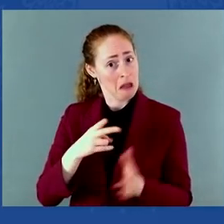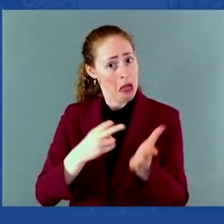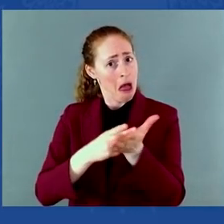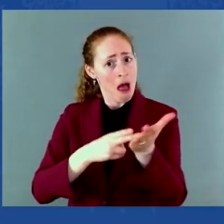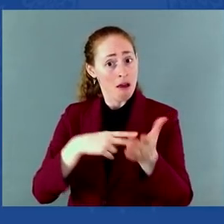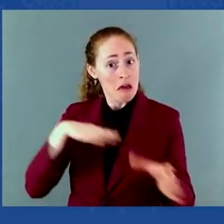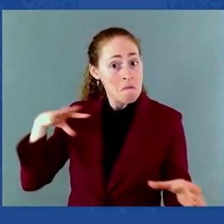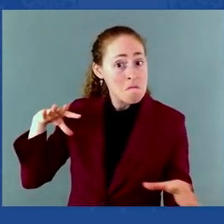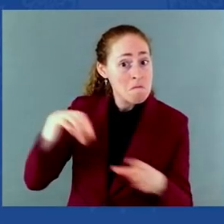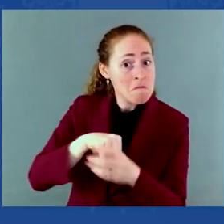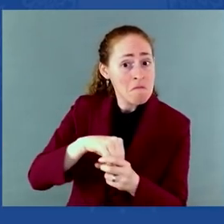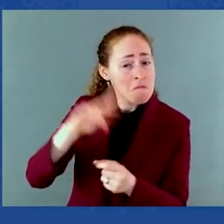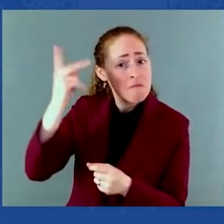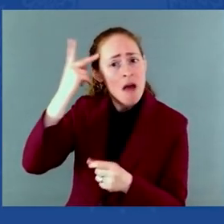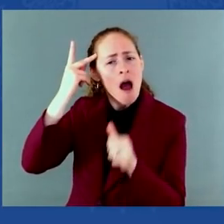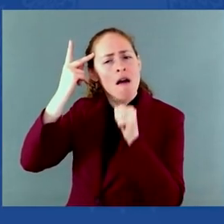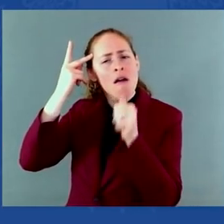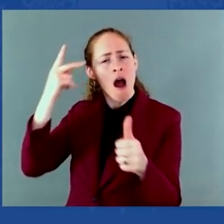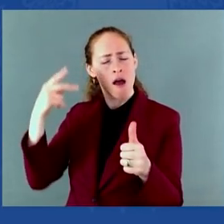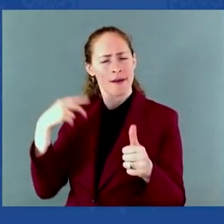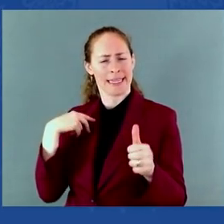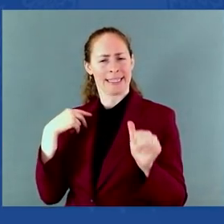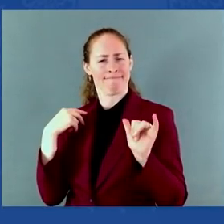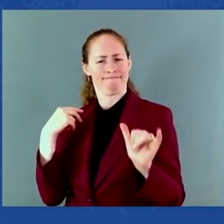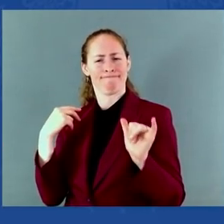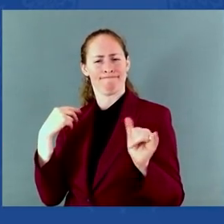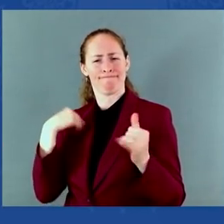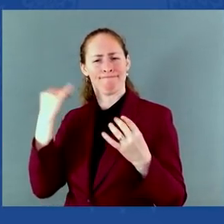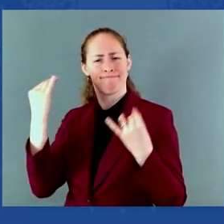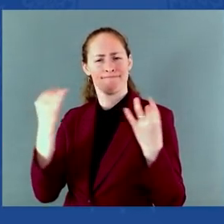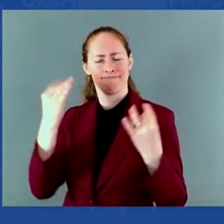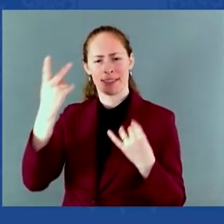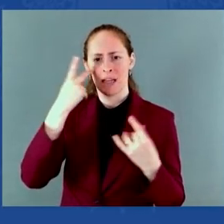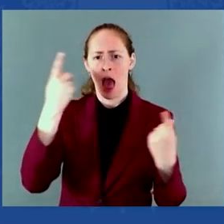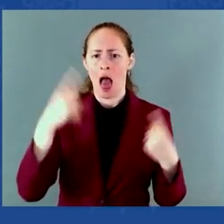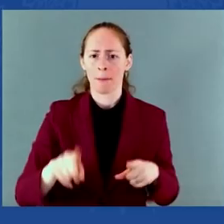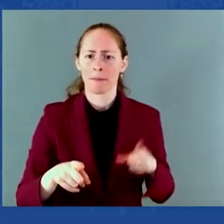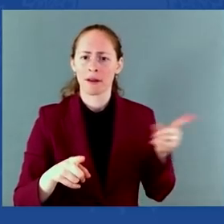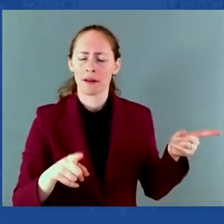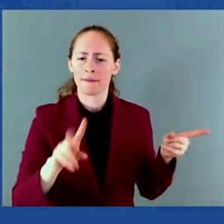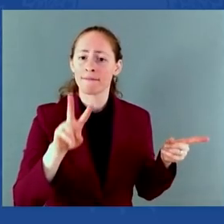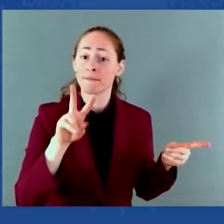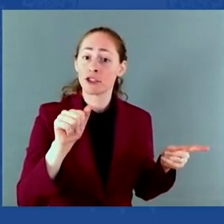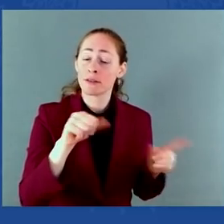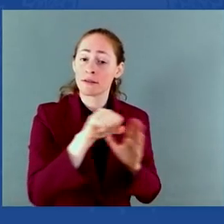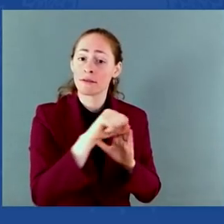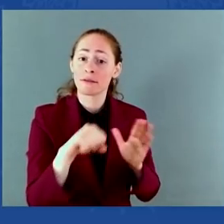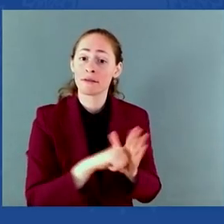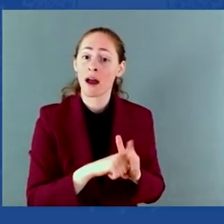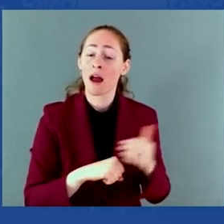coming out of that field down in Virginia, carrying swastikas and torches and -- white supremacists.